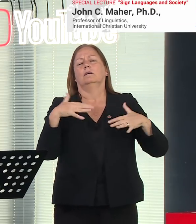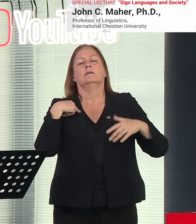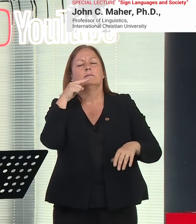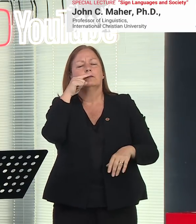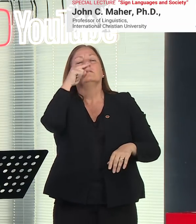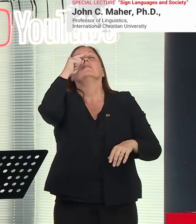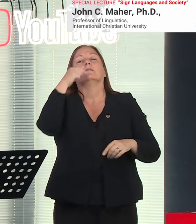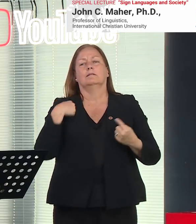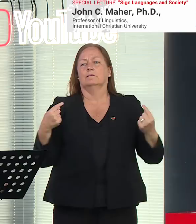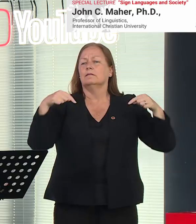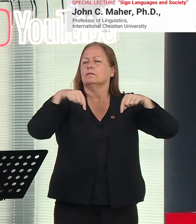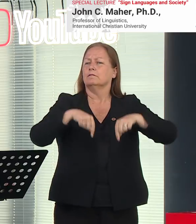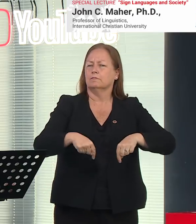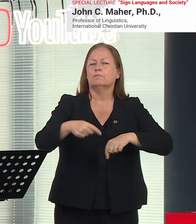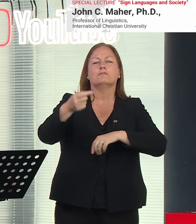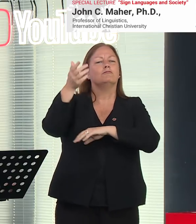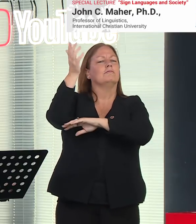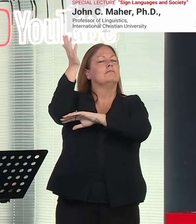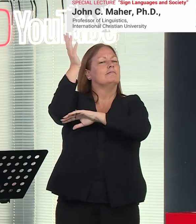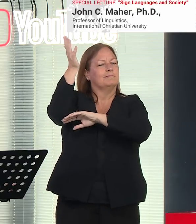I'm John Maher. Congratulations, everyone.